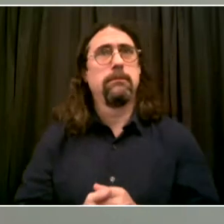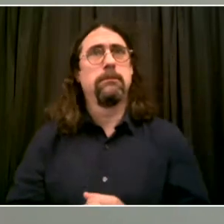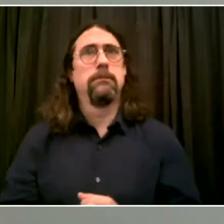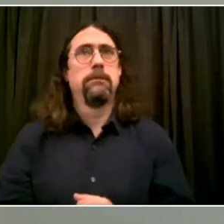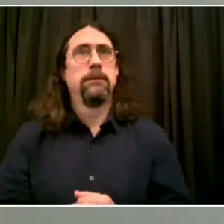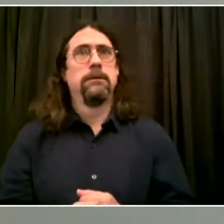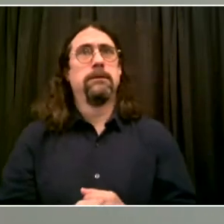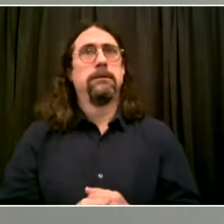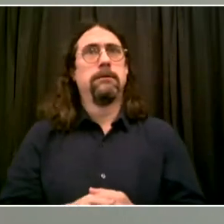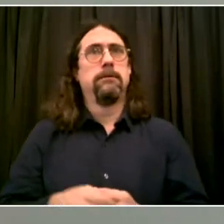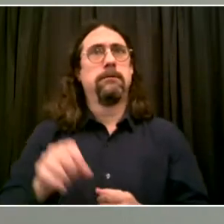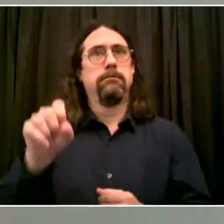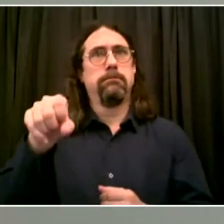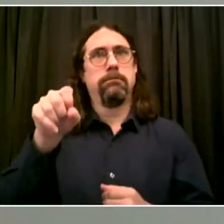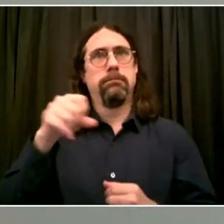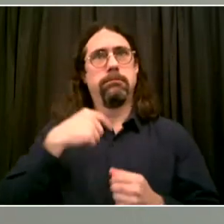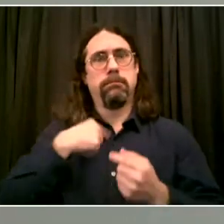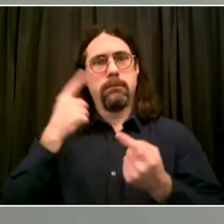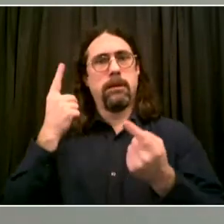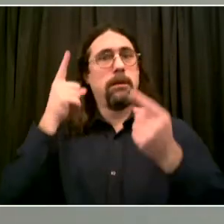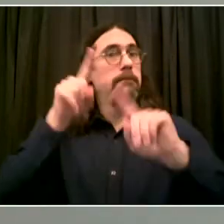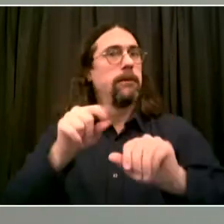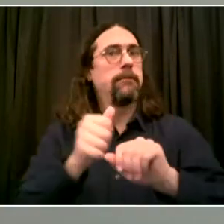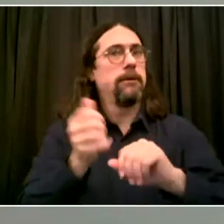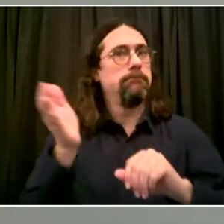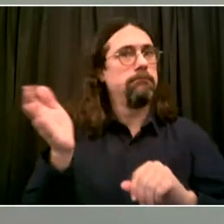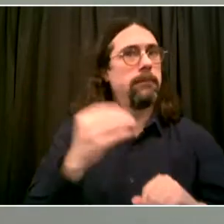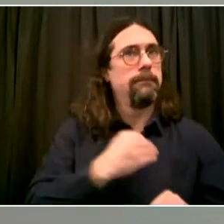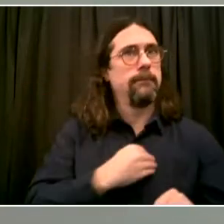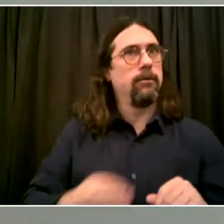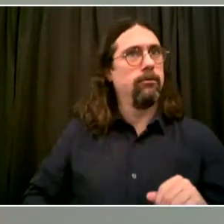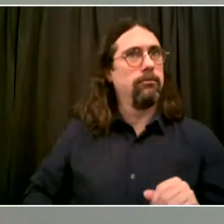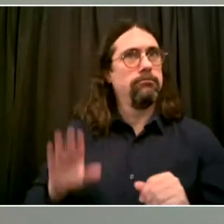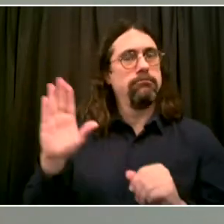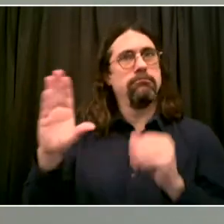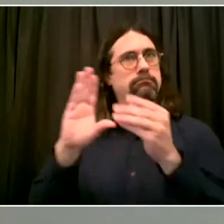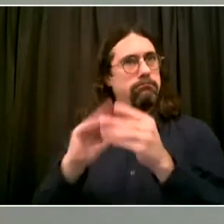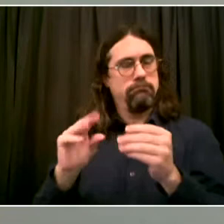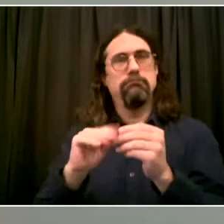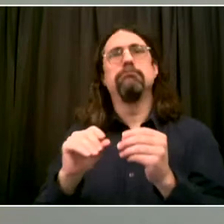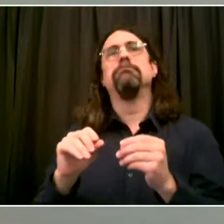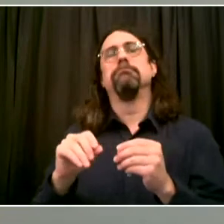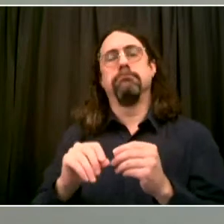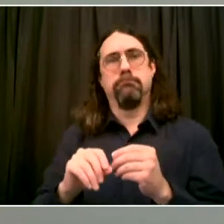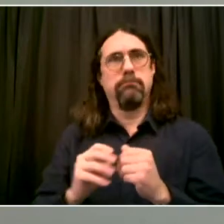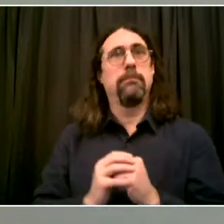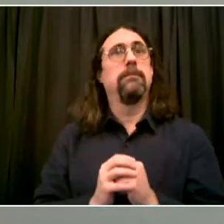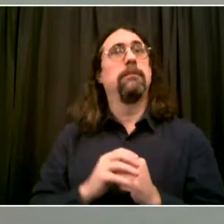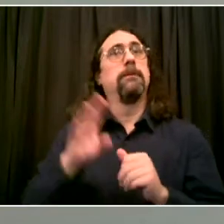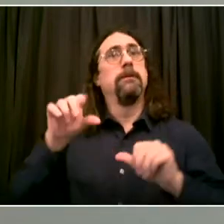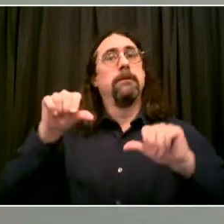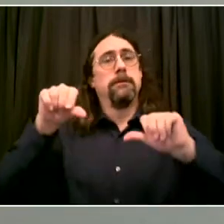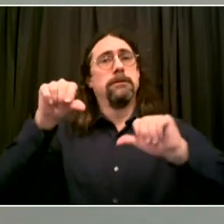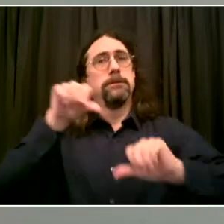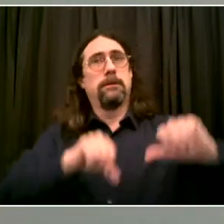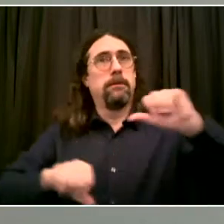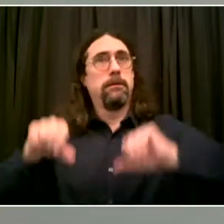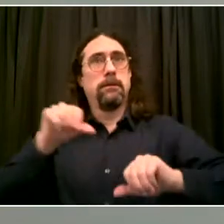ECHO THE MAYOR'S